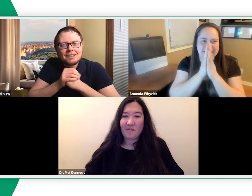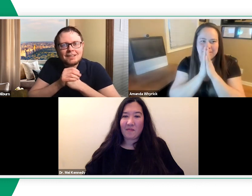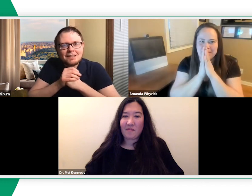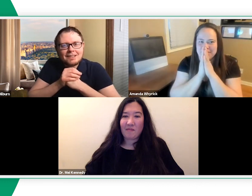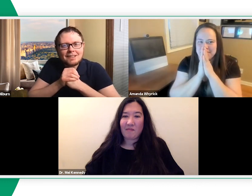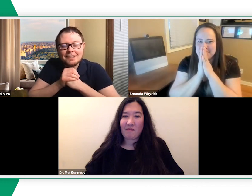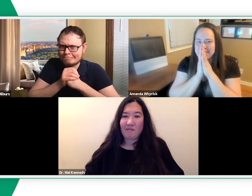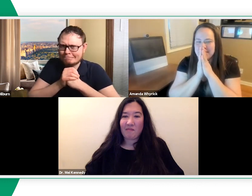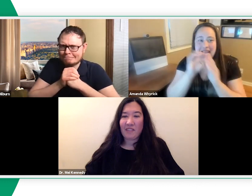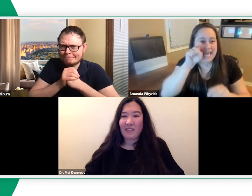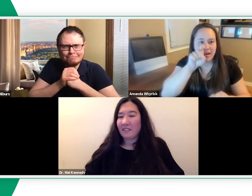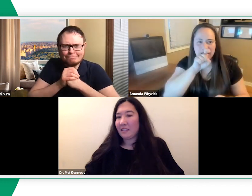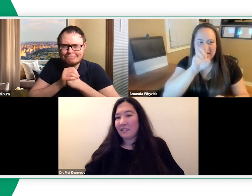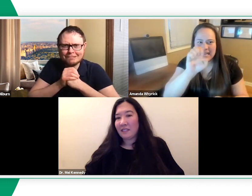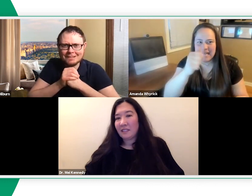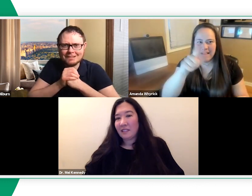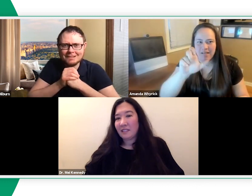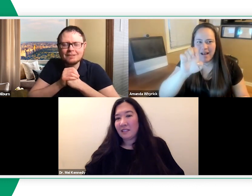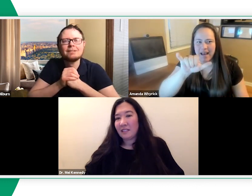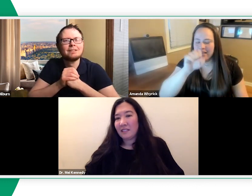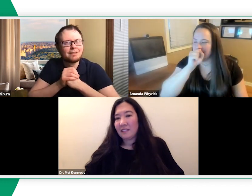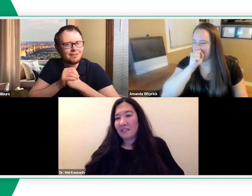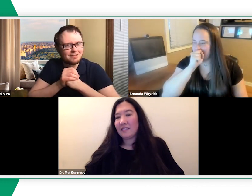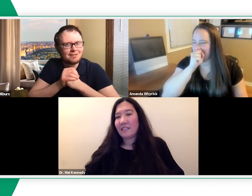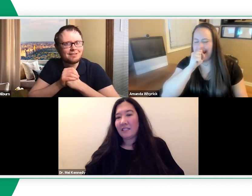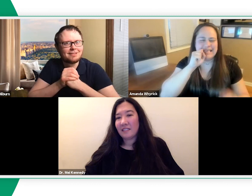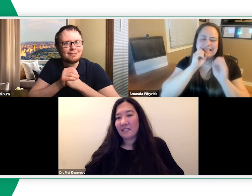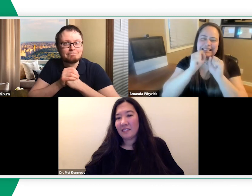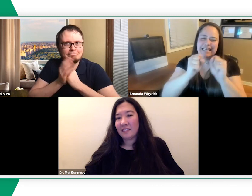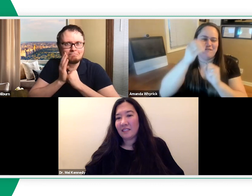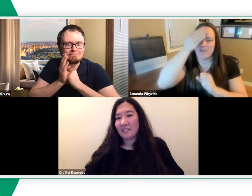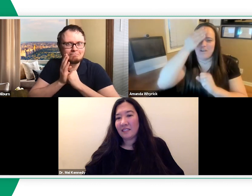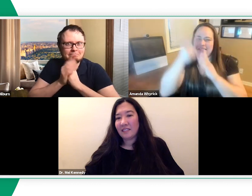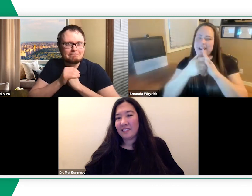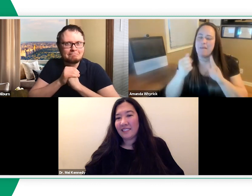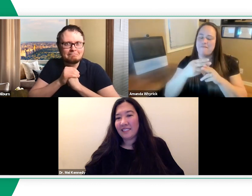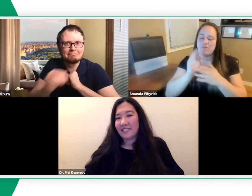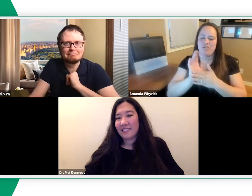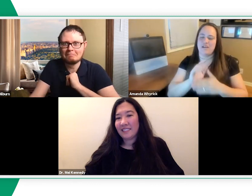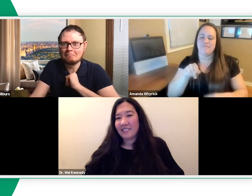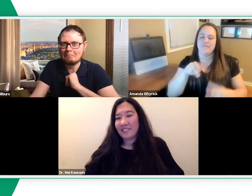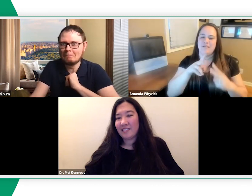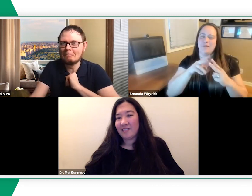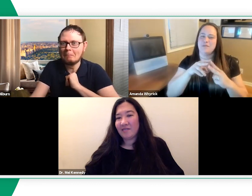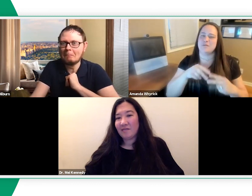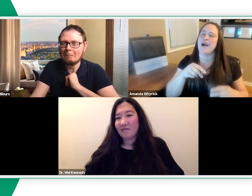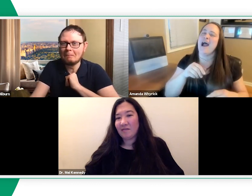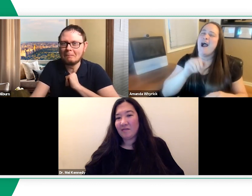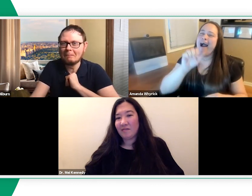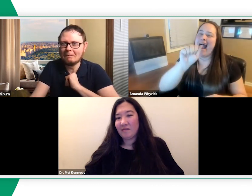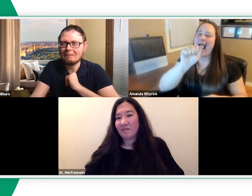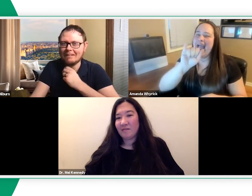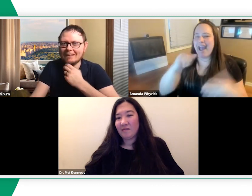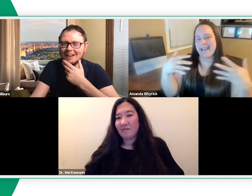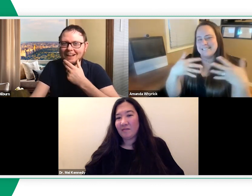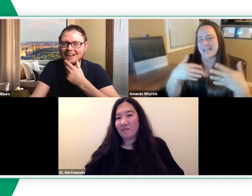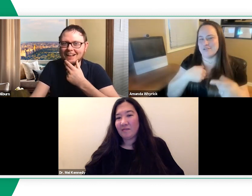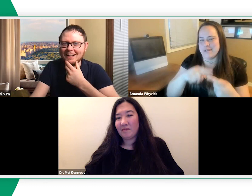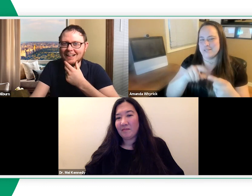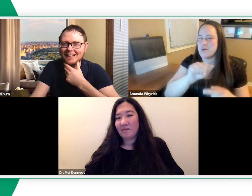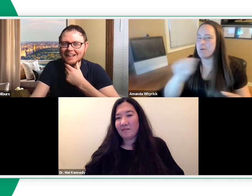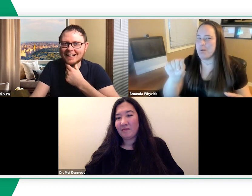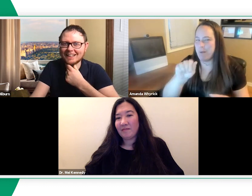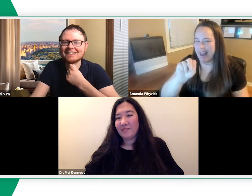Eagle Eye? I forgot the name of the movie. AI scares me to an extent.